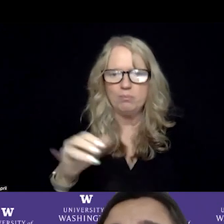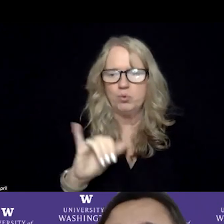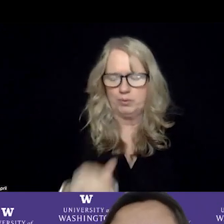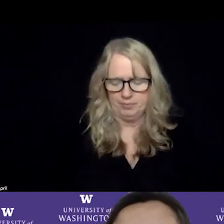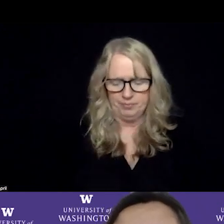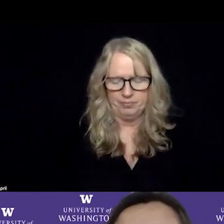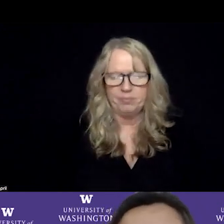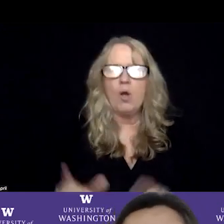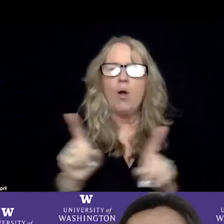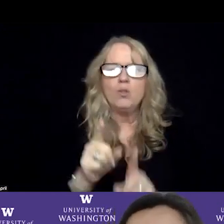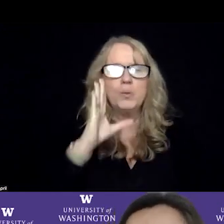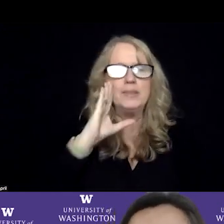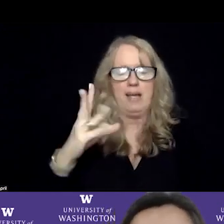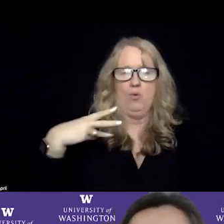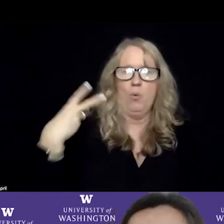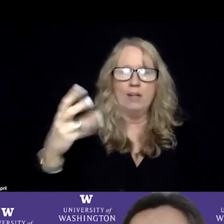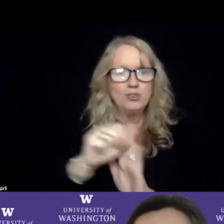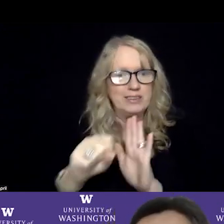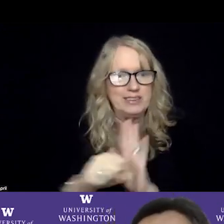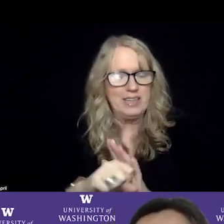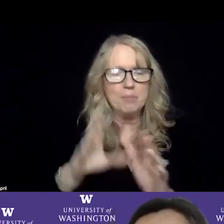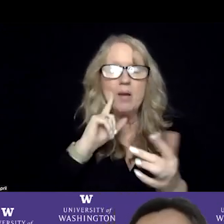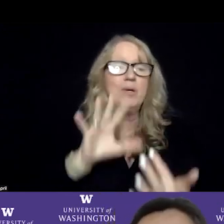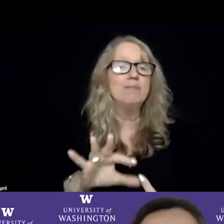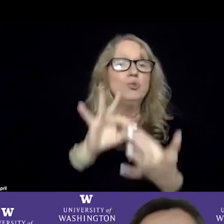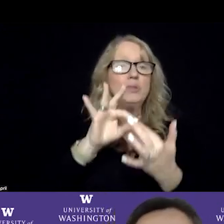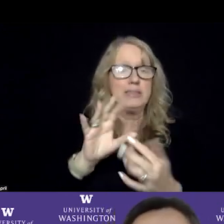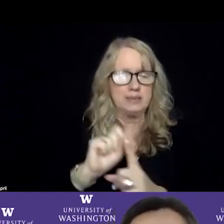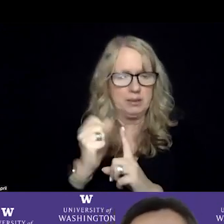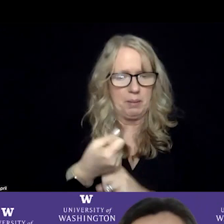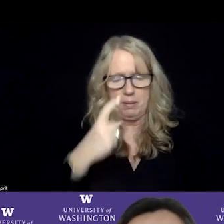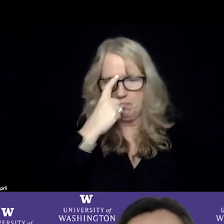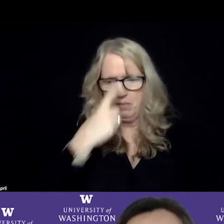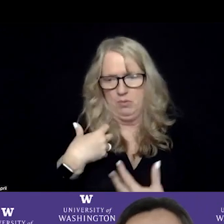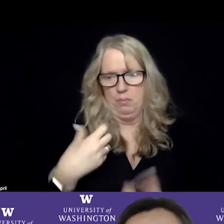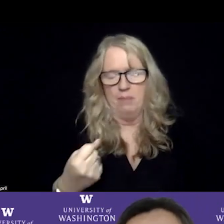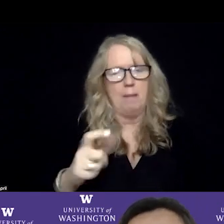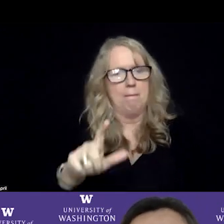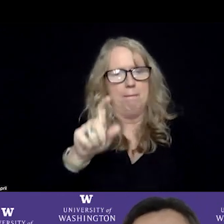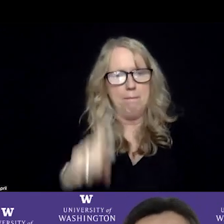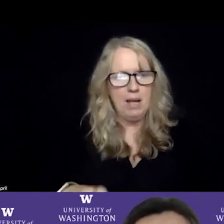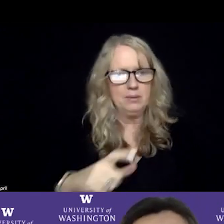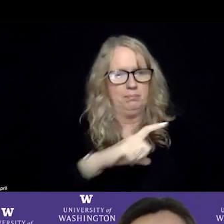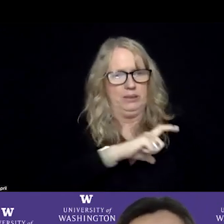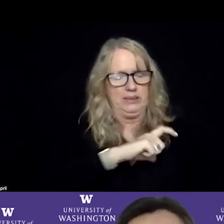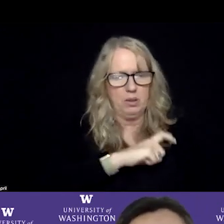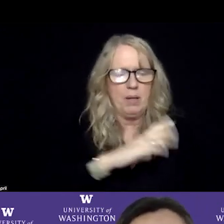I WOULD SAY THAT IN WASHINGTON STATE THERE IS UNIQUE CIRCUMSTANCES WHERE IT MUST COME IN A POLICE CAR. WE HAVE RESPONDERS WHO RESPOND TO VOLUNTARY TREATMENT. WE ARE SEVERELY UNDER STAFFED. THE